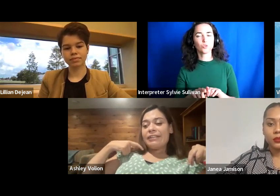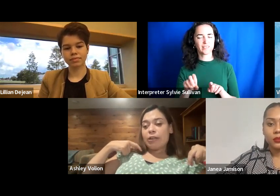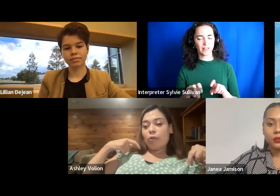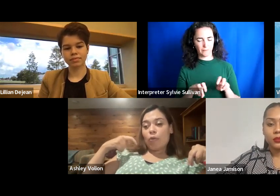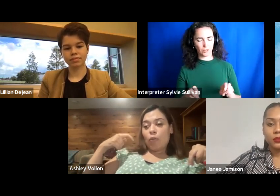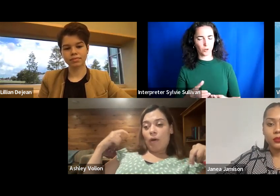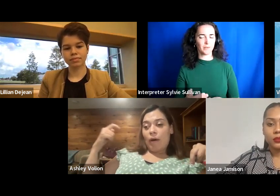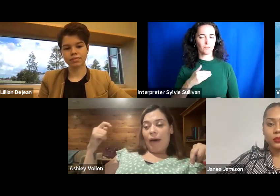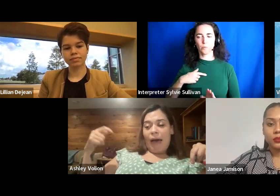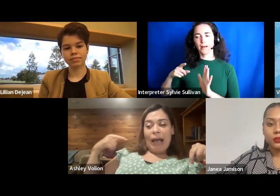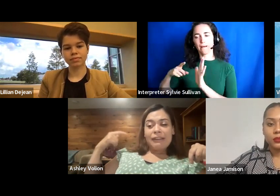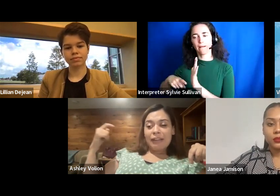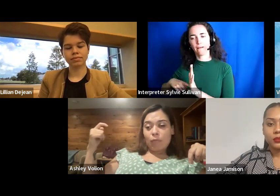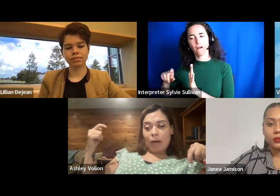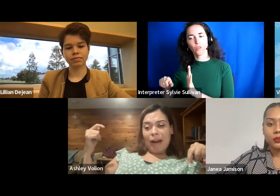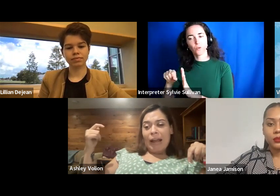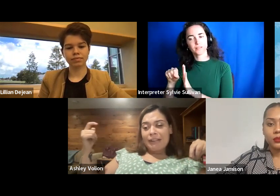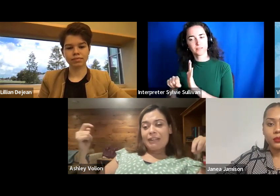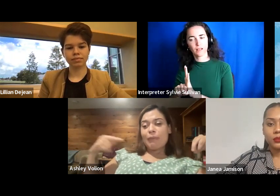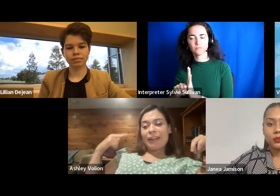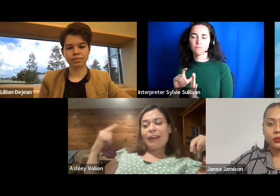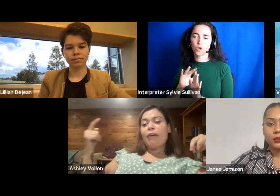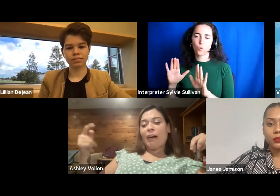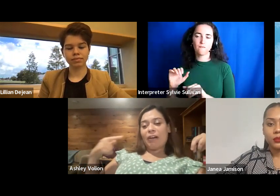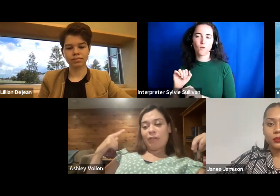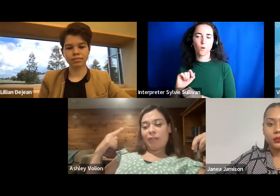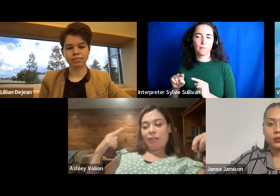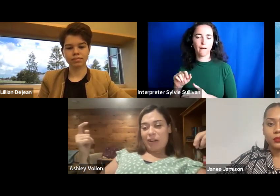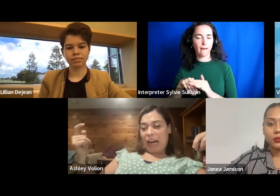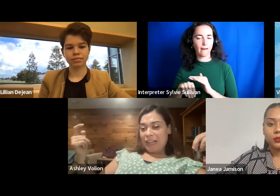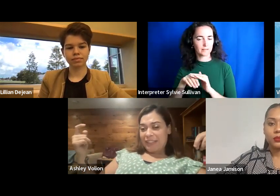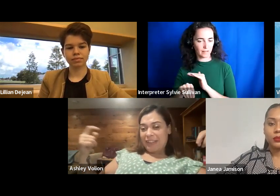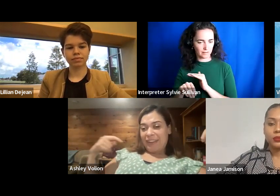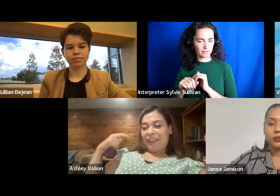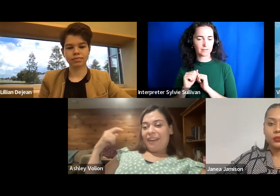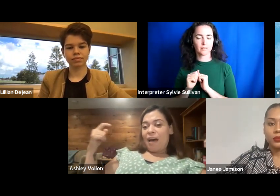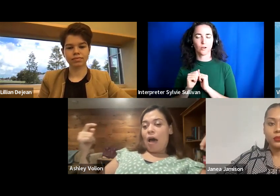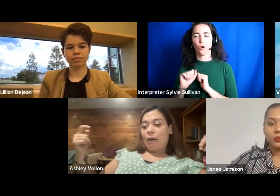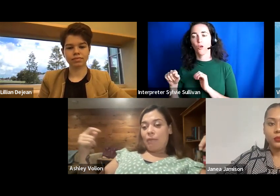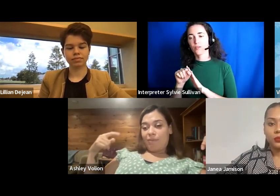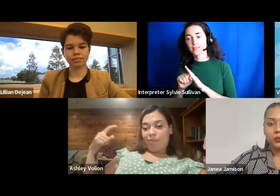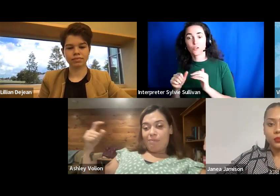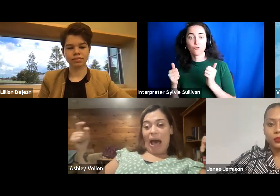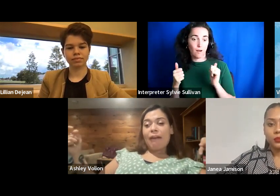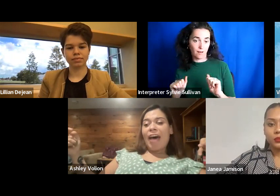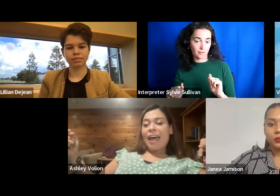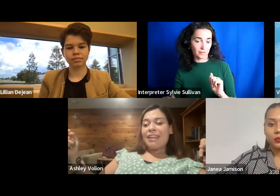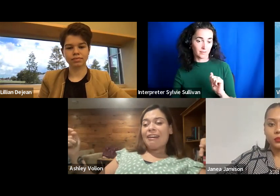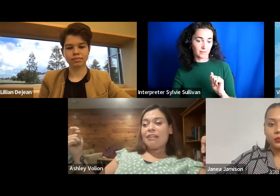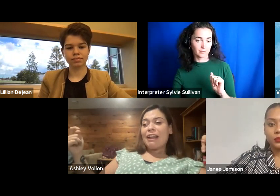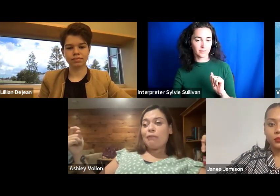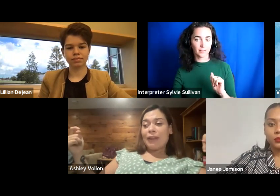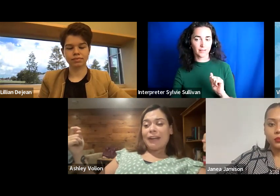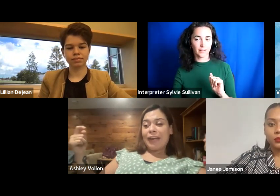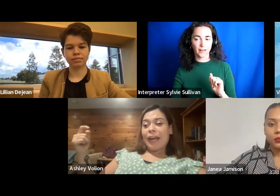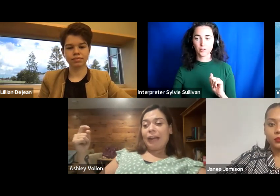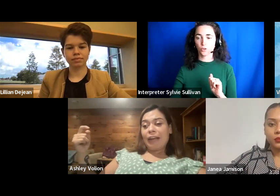That do excellent work at accessibility, or who are trying to modify their accessibility.